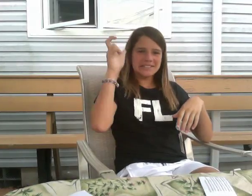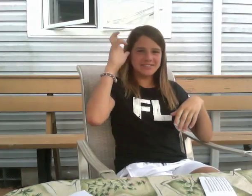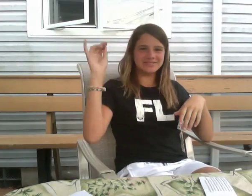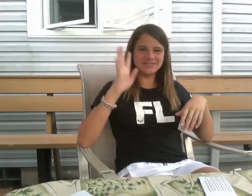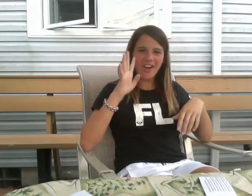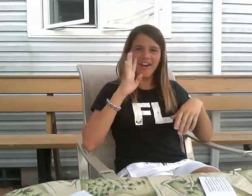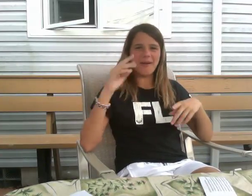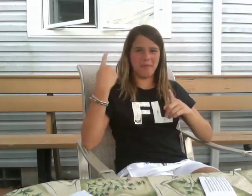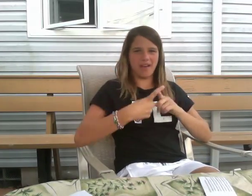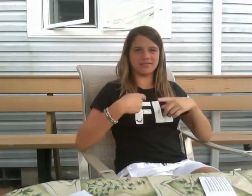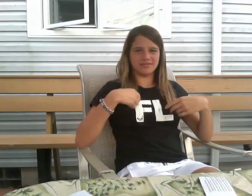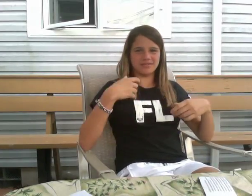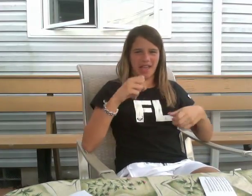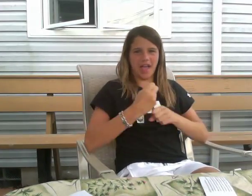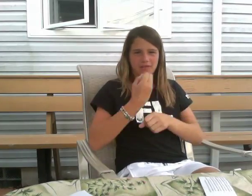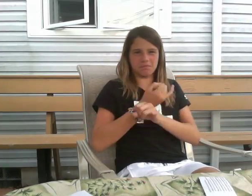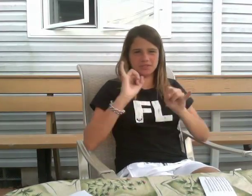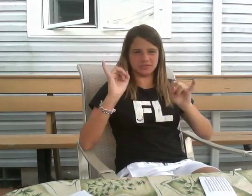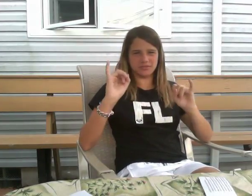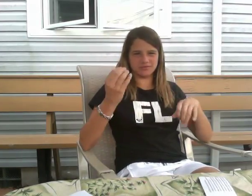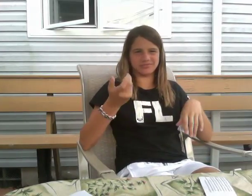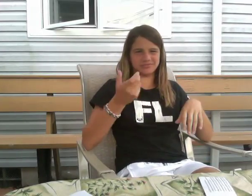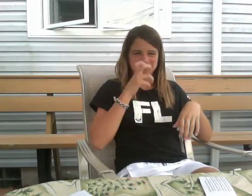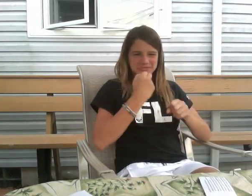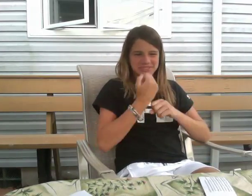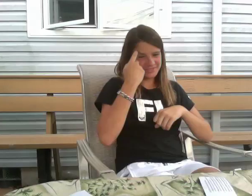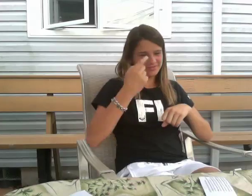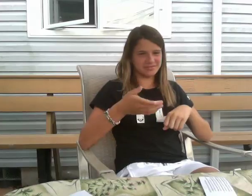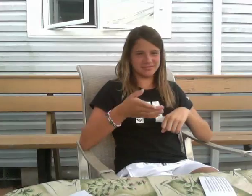You see, I don’t listen and speak and I am still independent, so this doesn’t make sense.